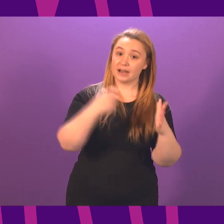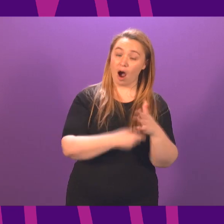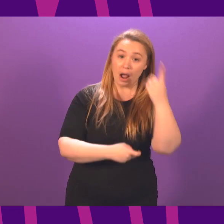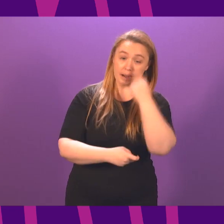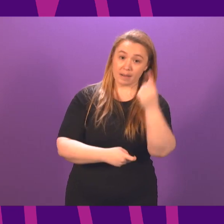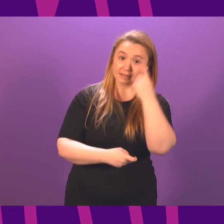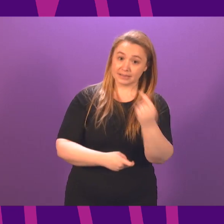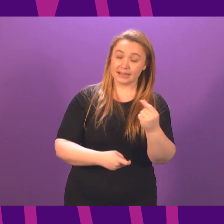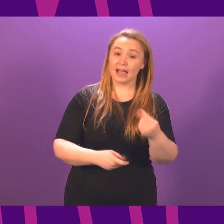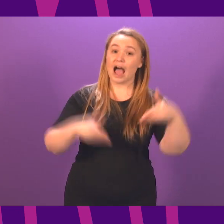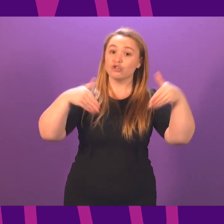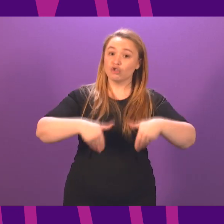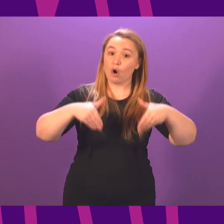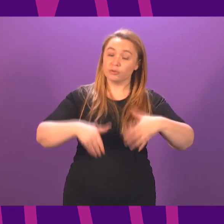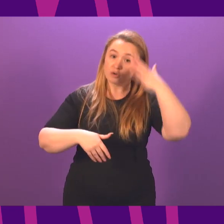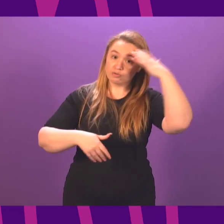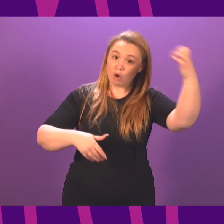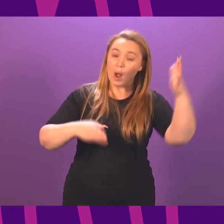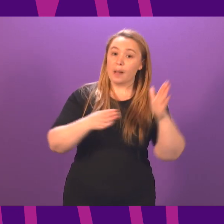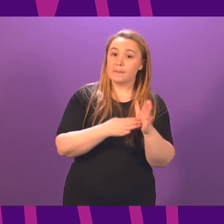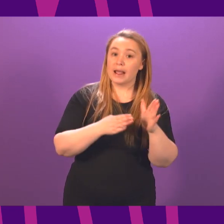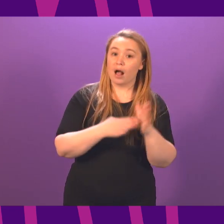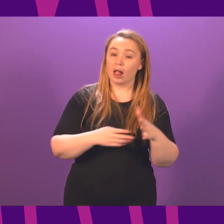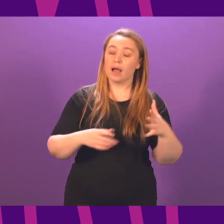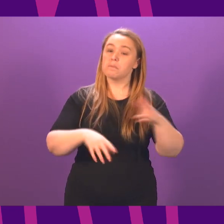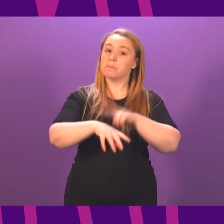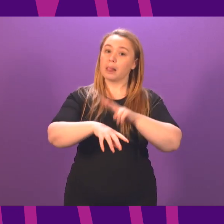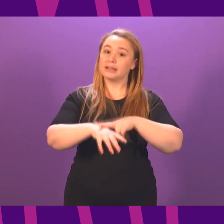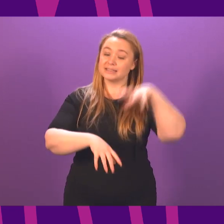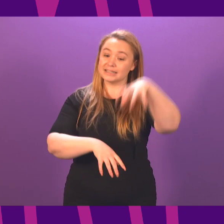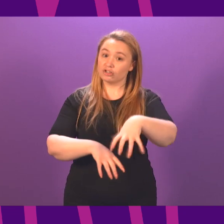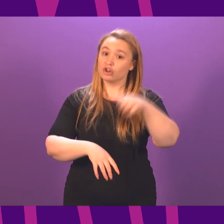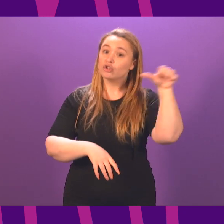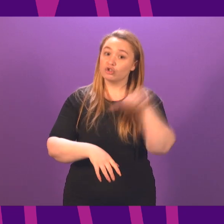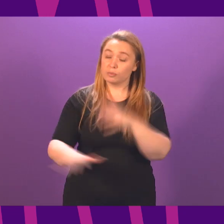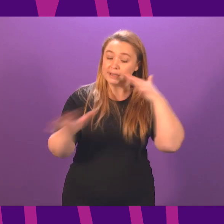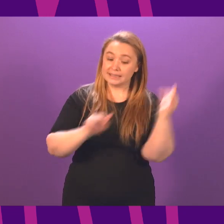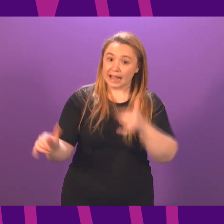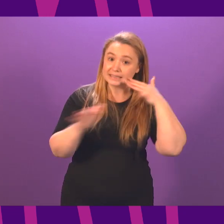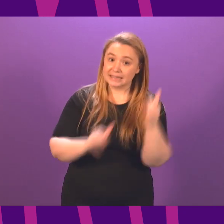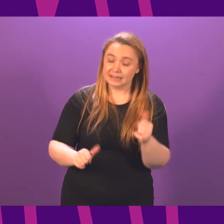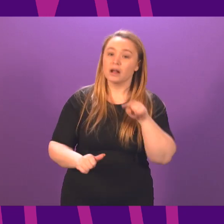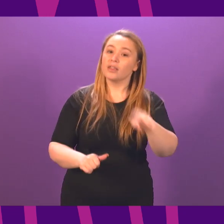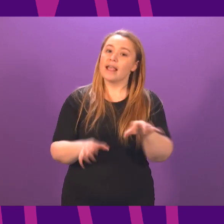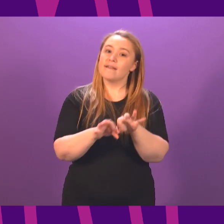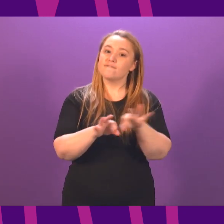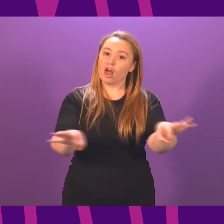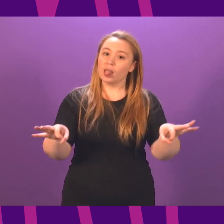supermarkets, Royal Mail sorting offices and police stations, where people are working on the front line. Once again, the First Minister said no.